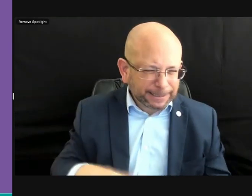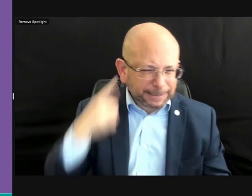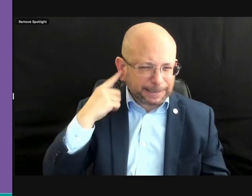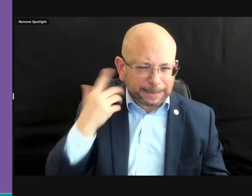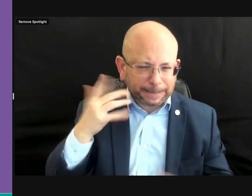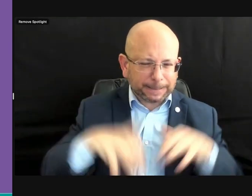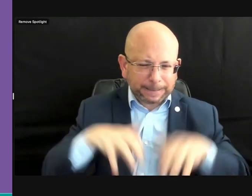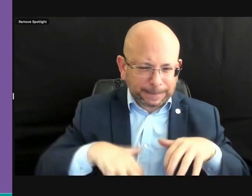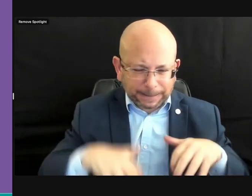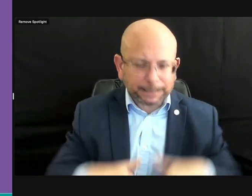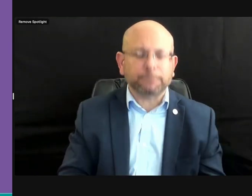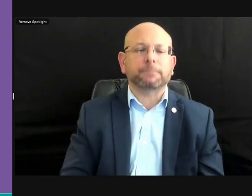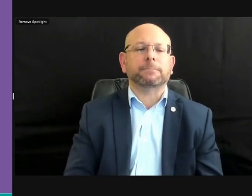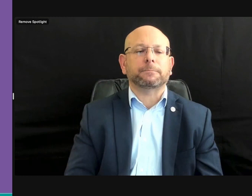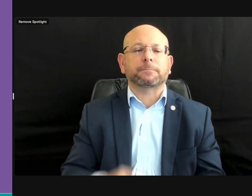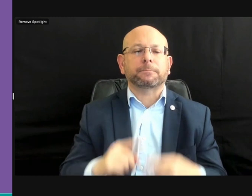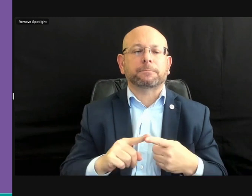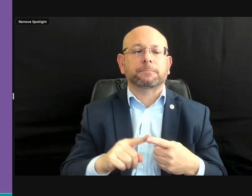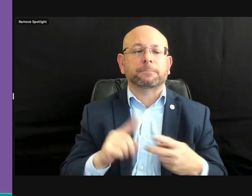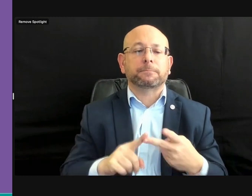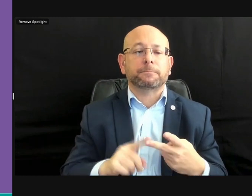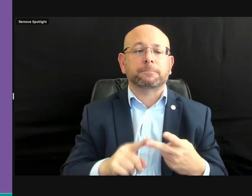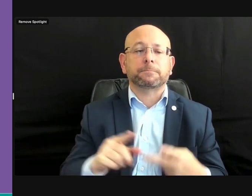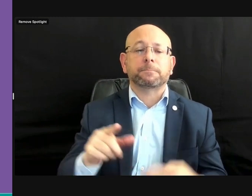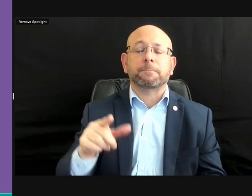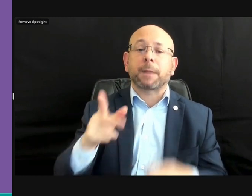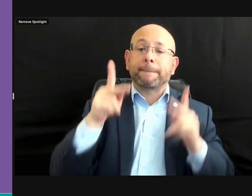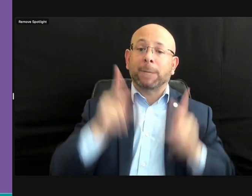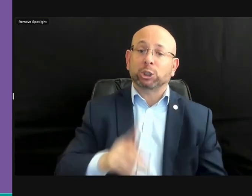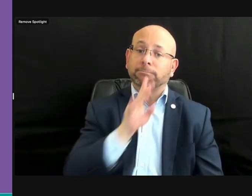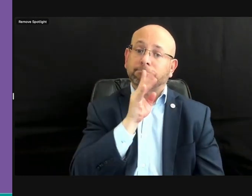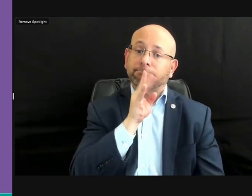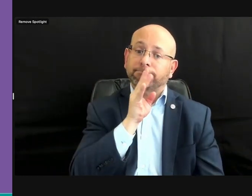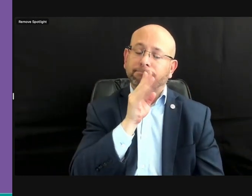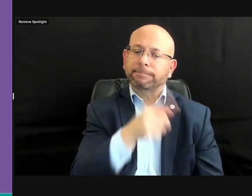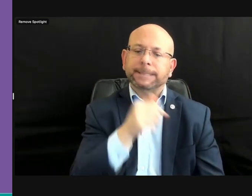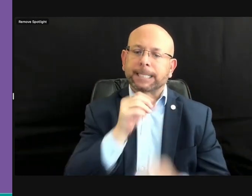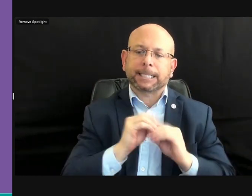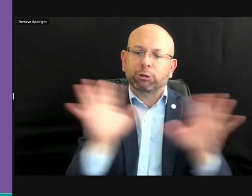a human or a computer will struggle to clearly understand what is being spoken--